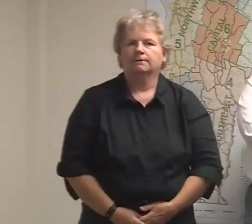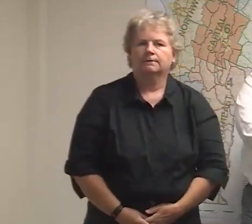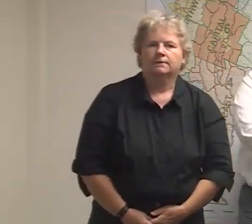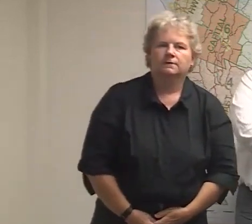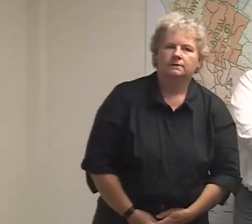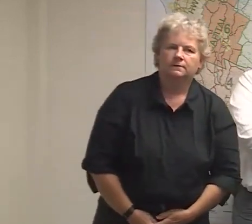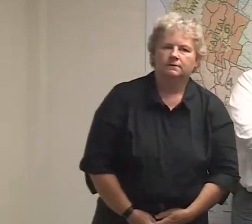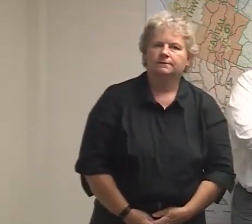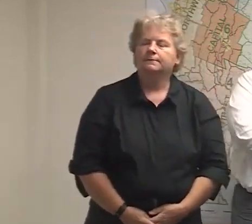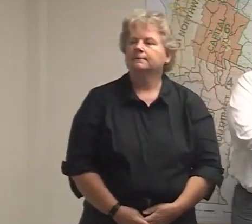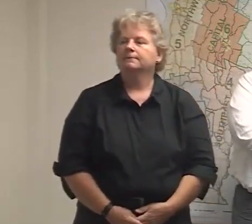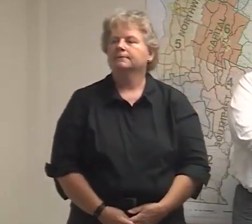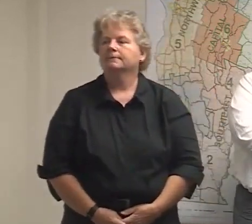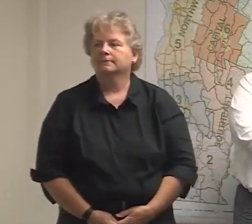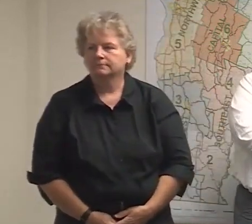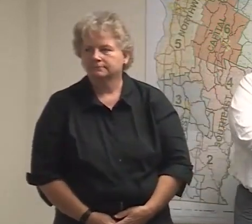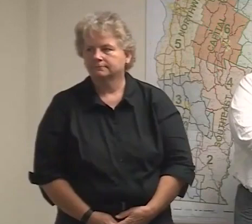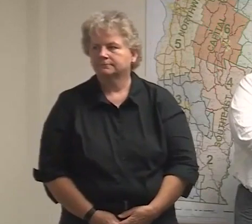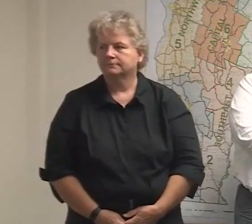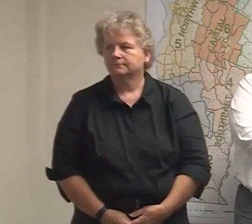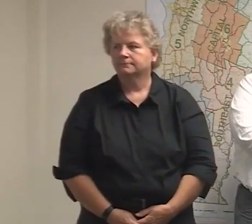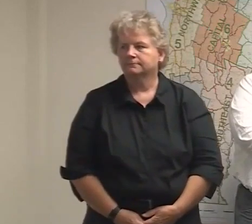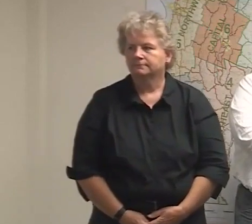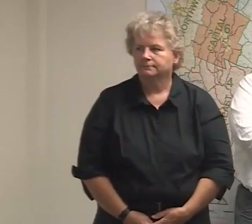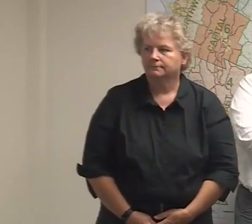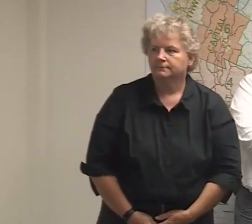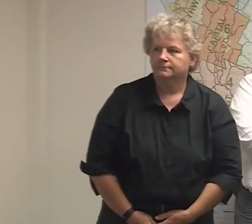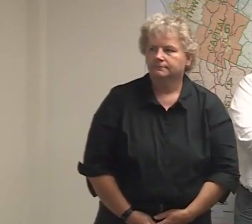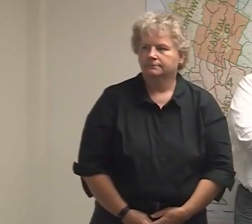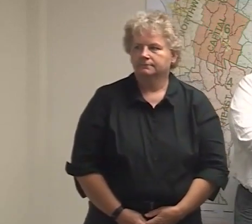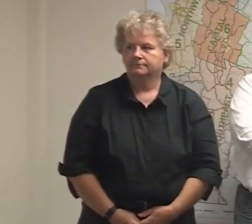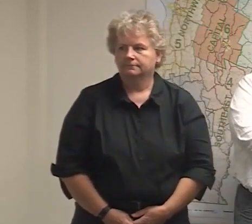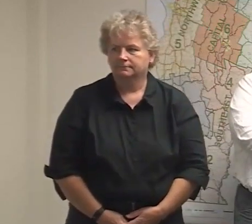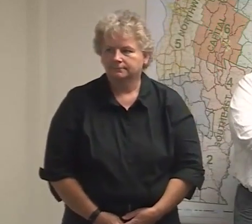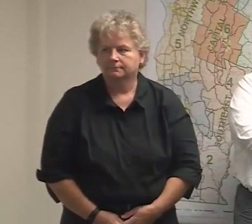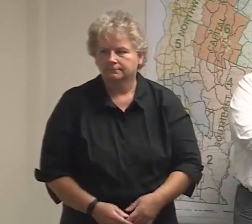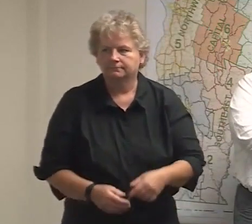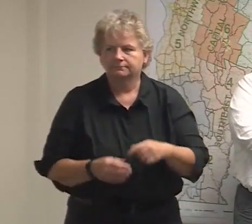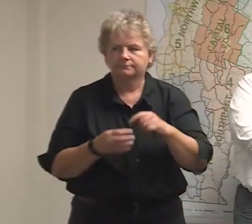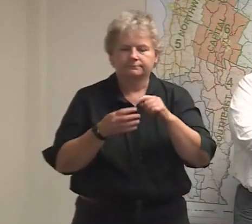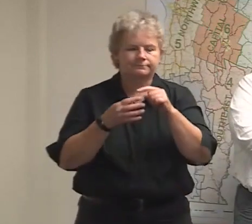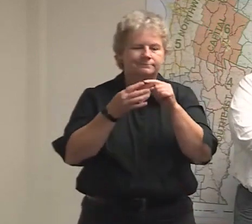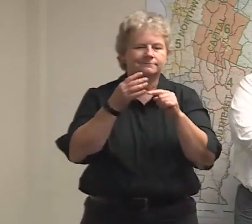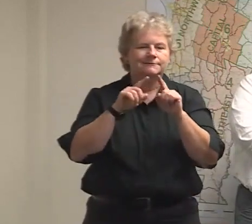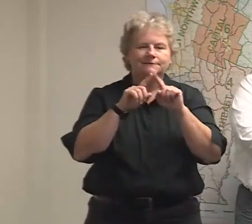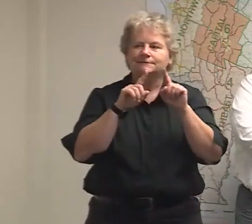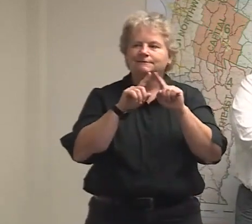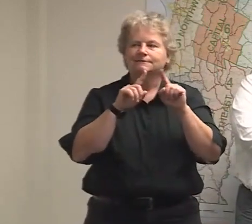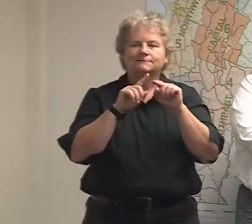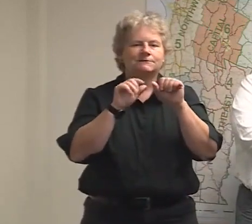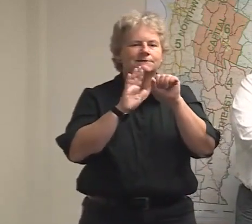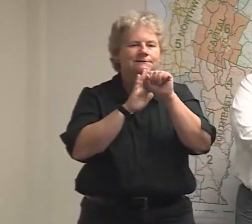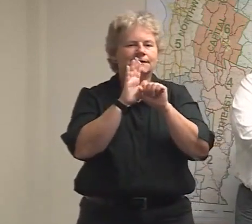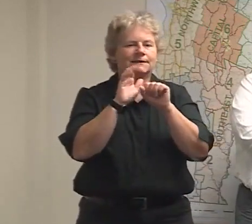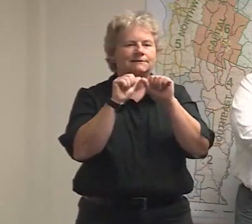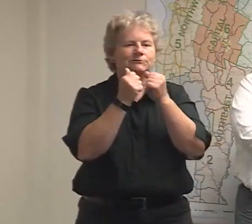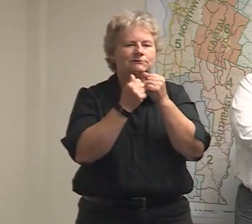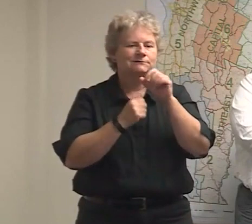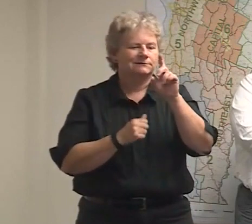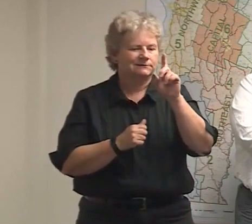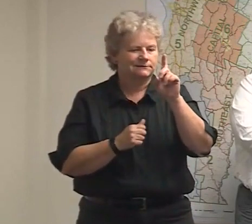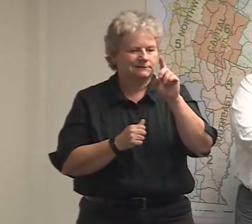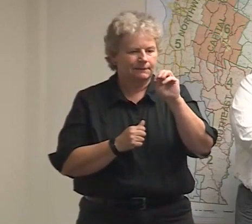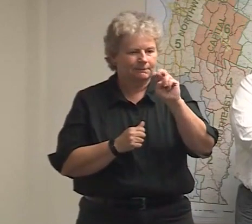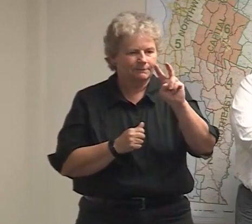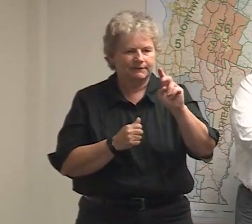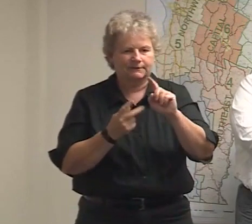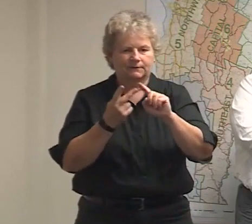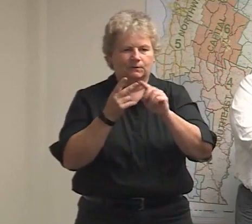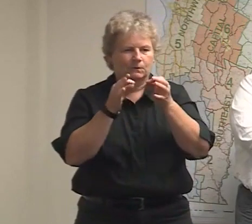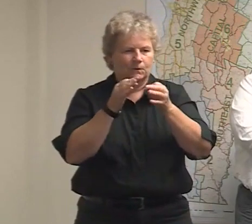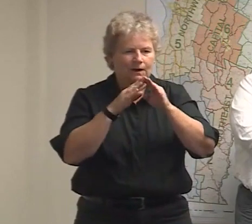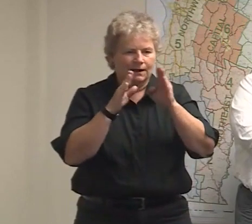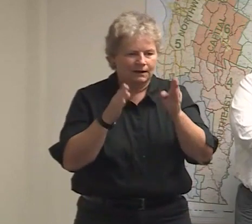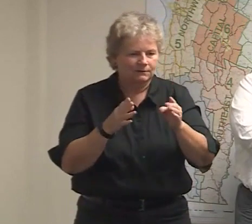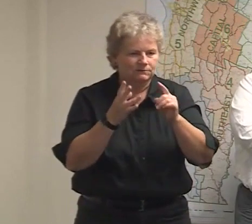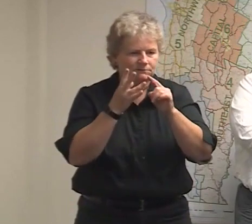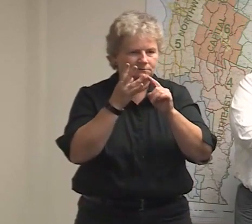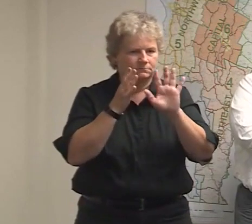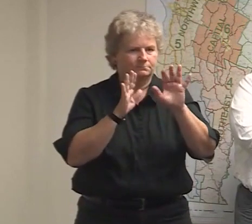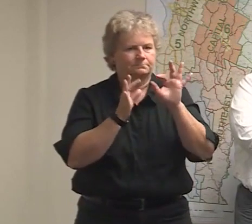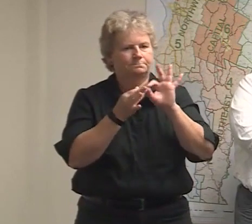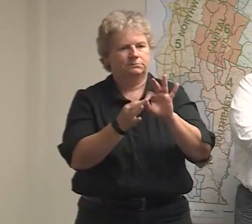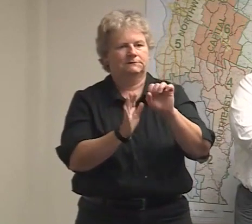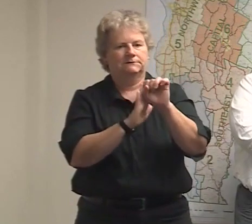I JUST HAVE A QUESTION ABOUT THE STATE BUILDINGS AND MAYBE THIS IS ALREADY THE MASTER CUPBOARD, BUT THE THERE ARE A NUMBER OF THE DMV, SUPREME COURT, AN AGENCY THAT WERE HIT HARD, FROM